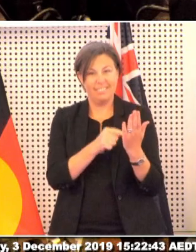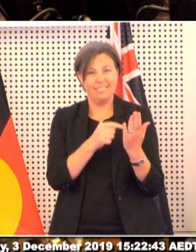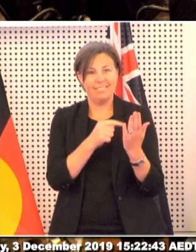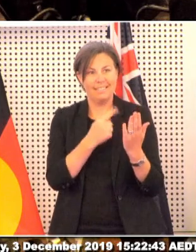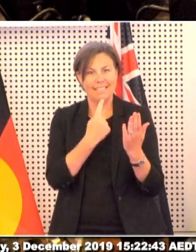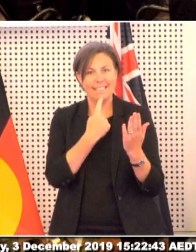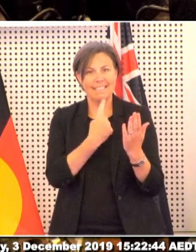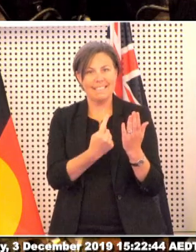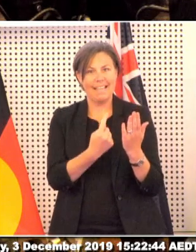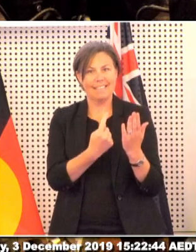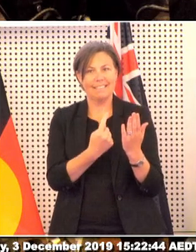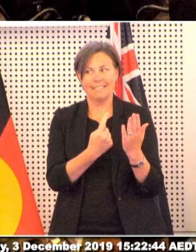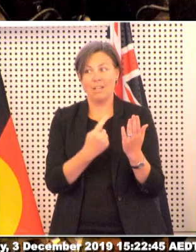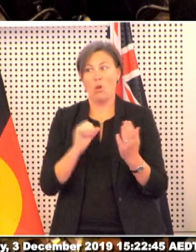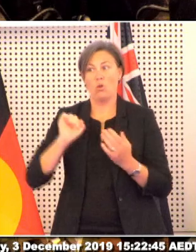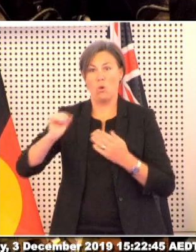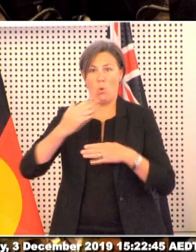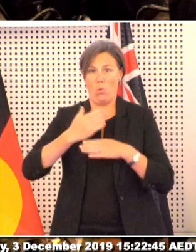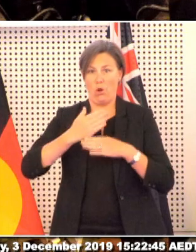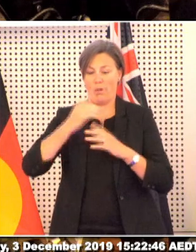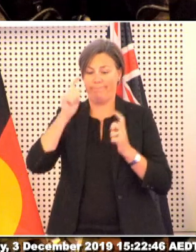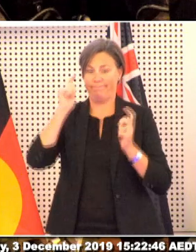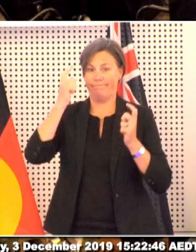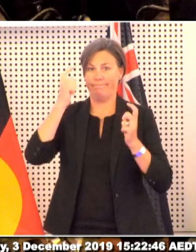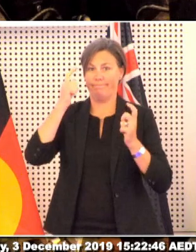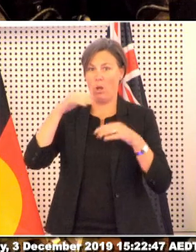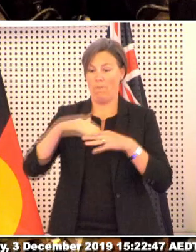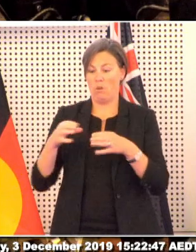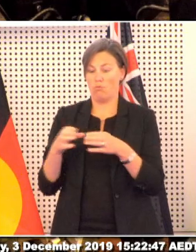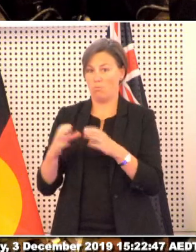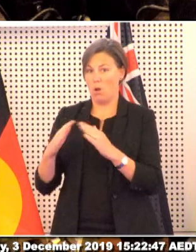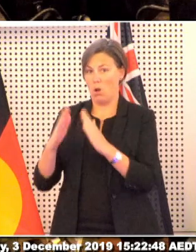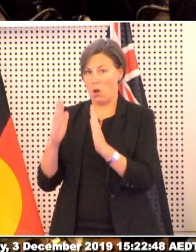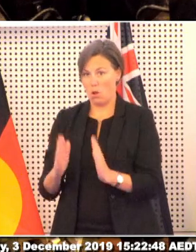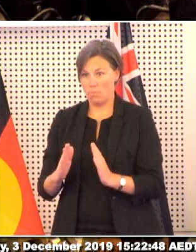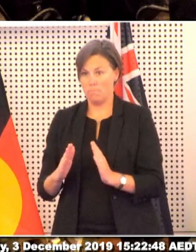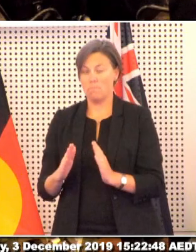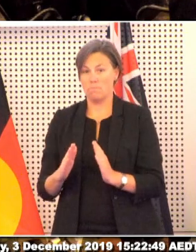ongoing concerns with the group home model, and community visitors do see good